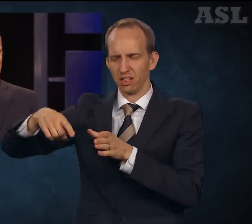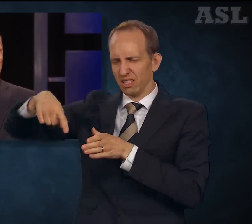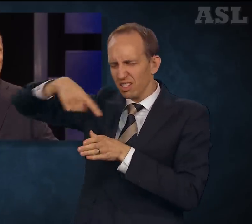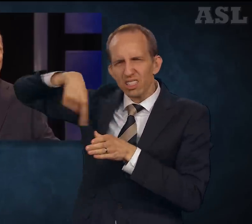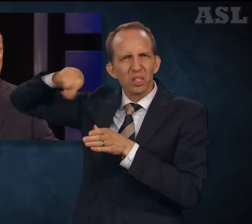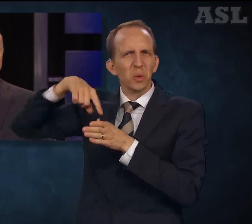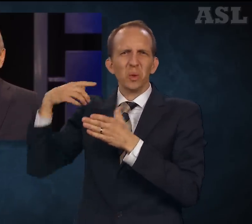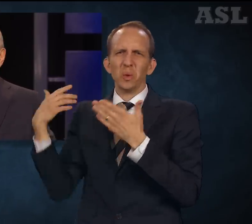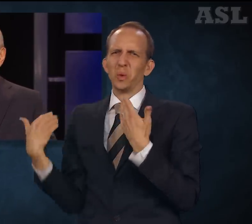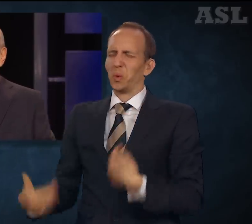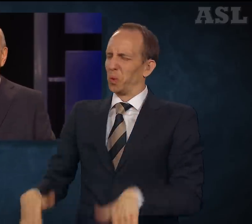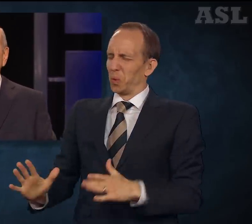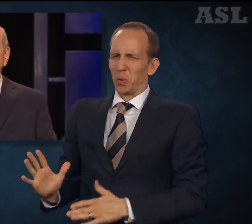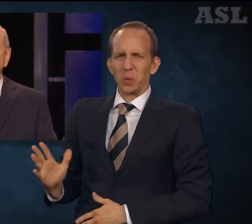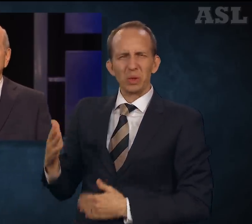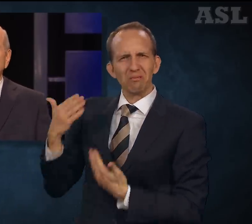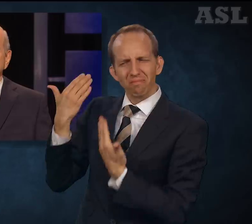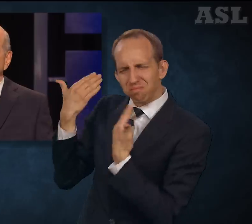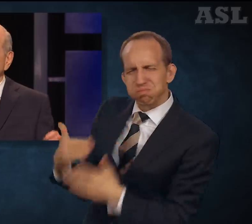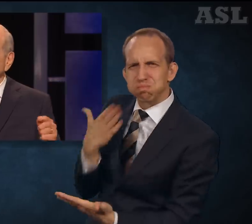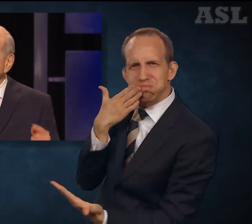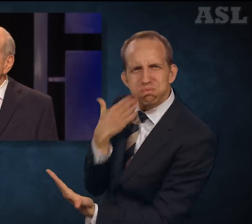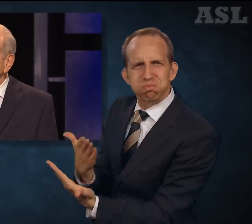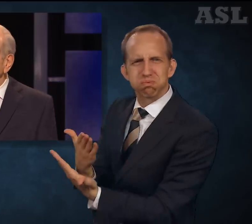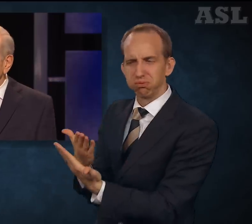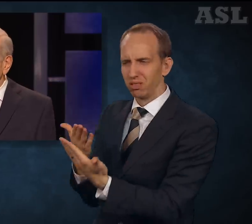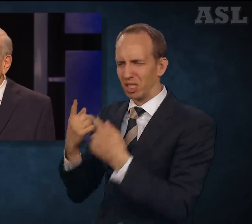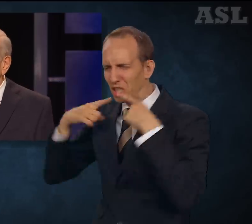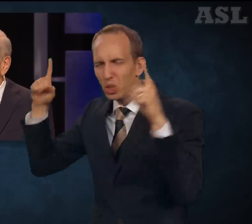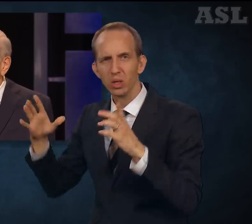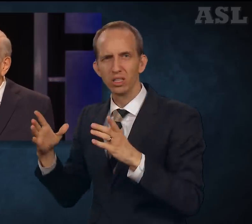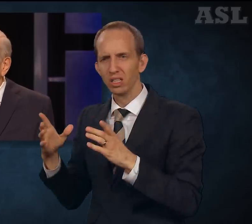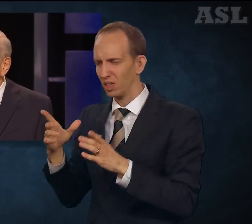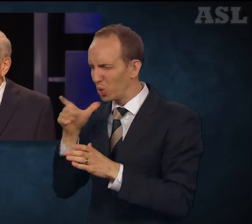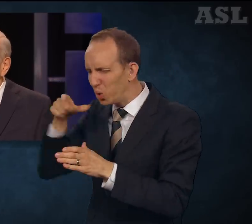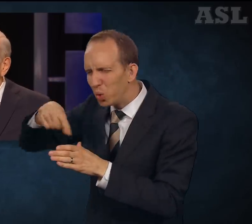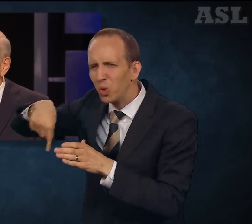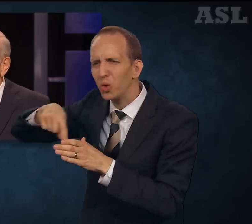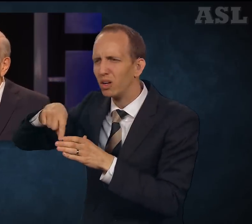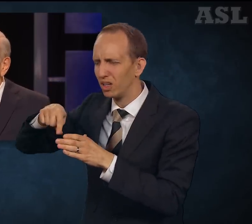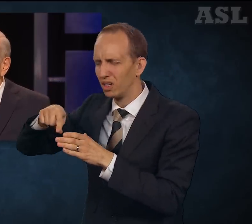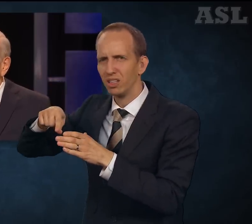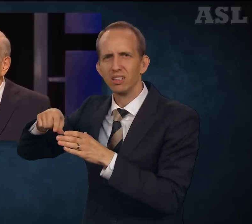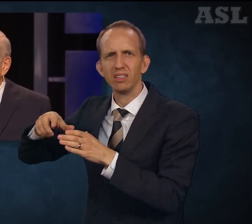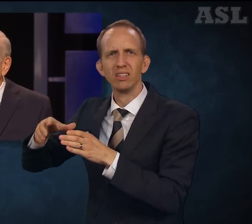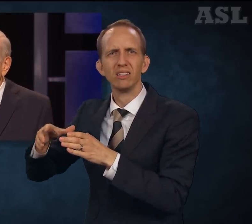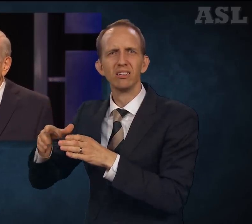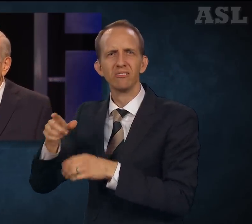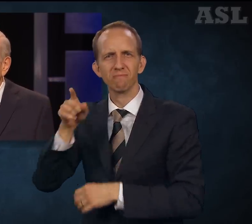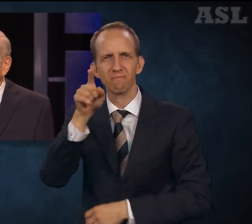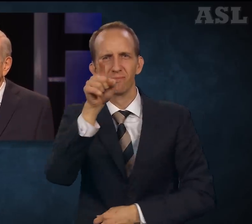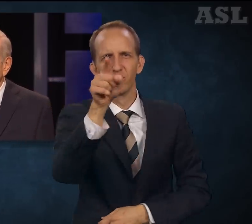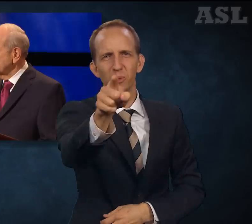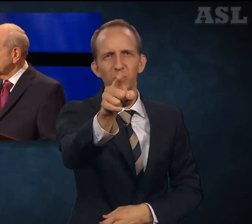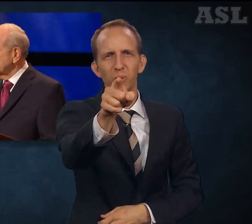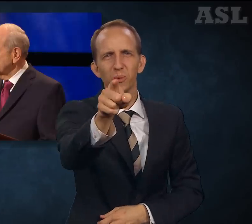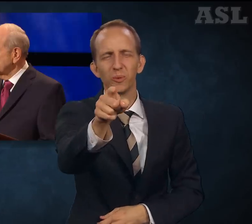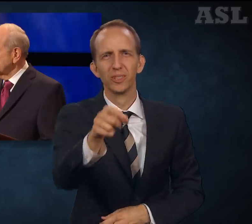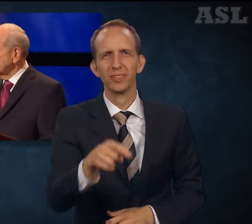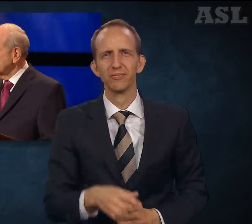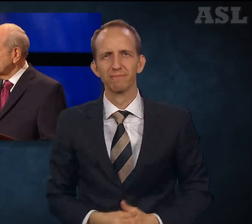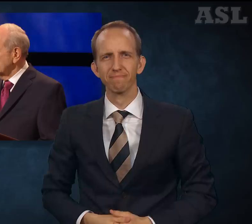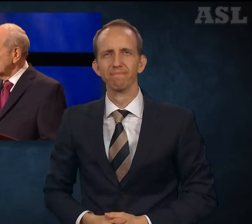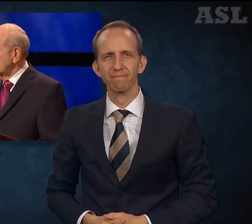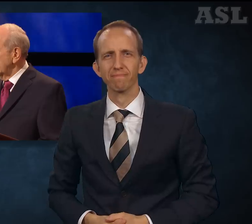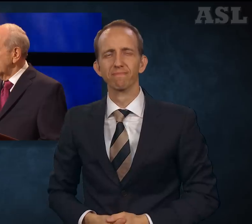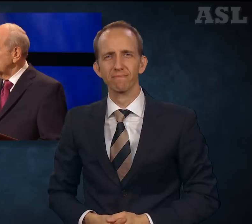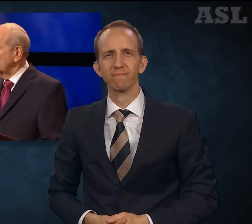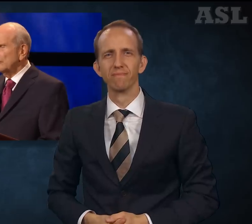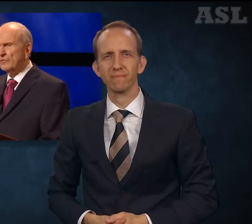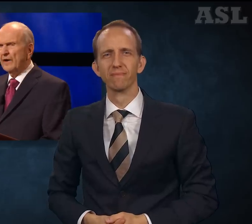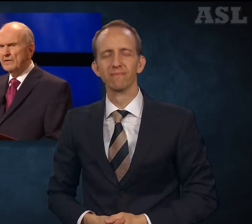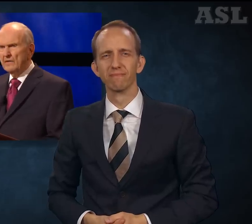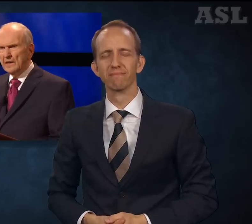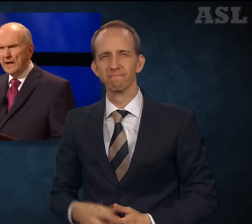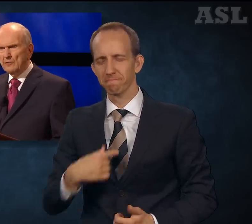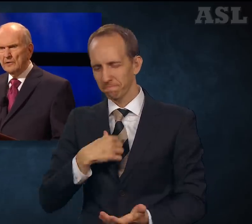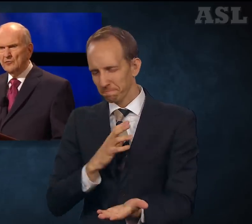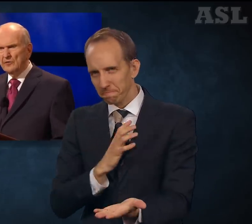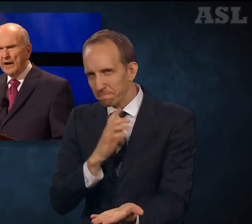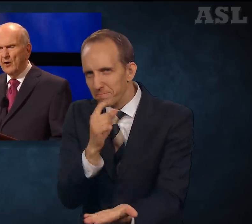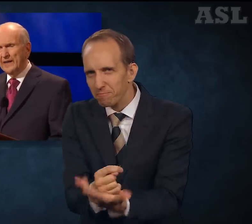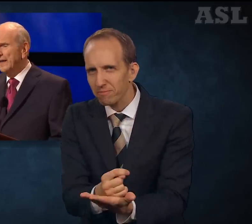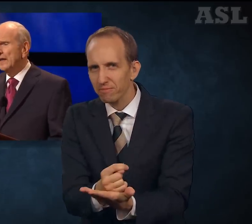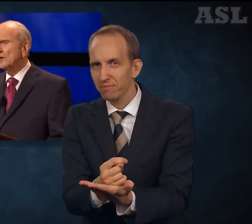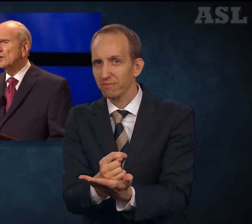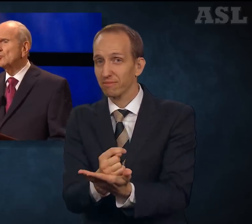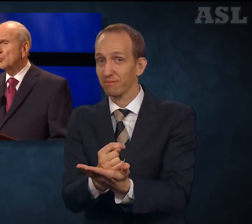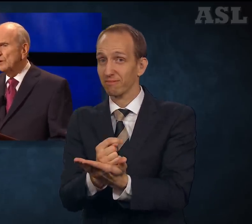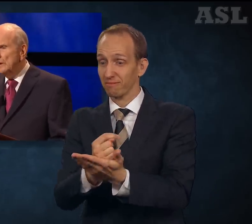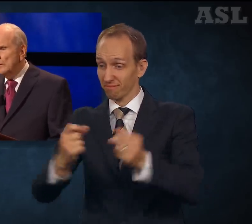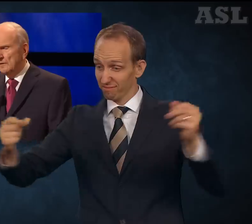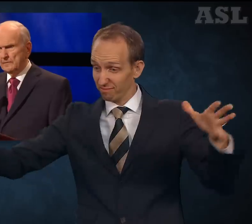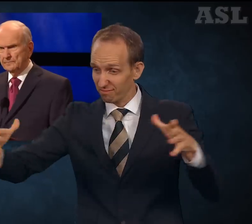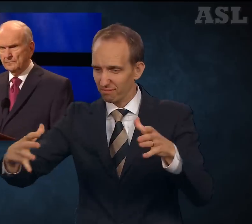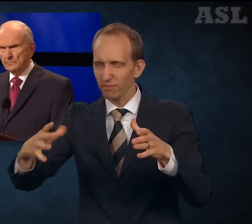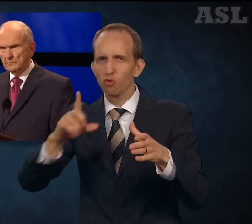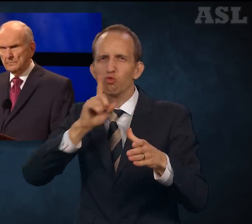THOSE NOBLE SPIRITS--THOSE